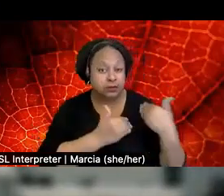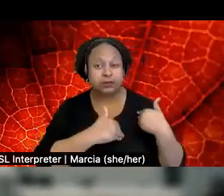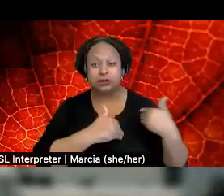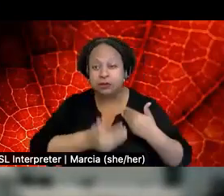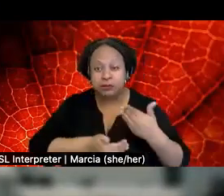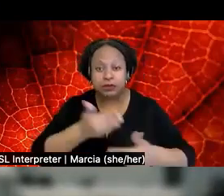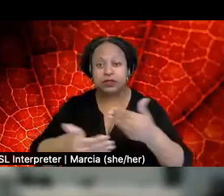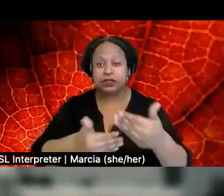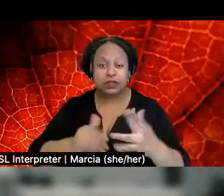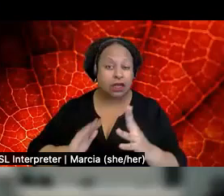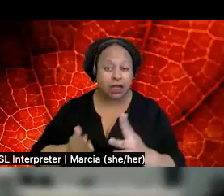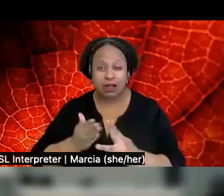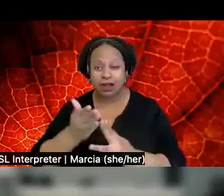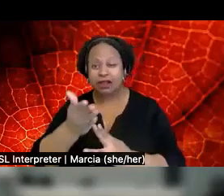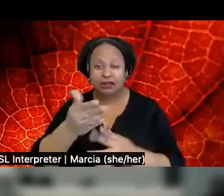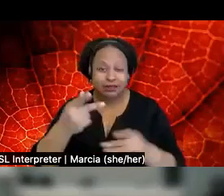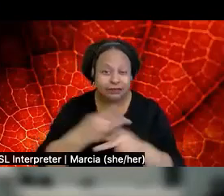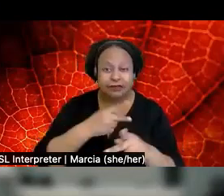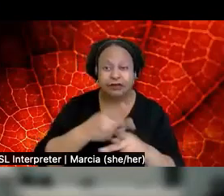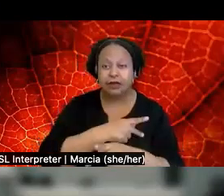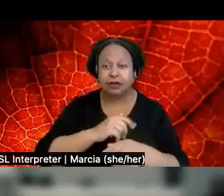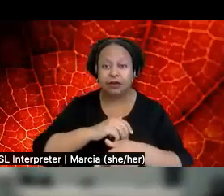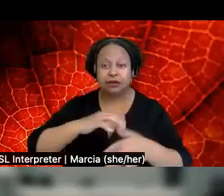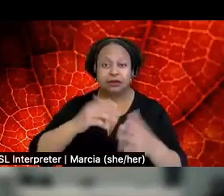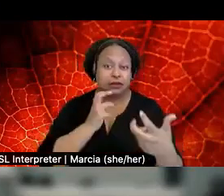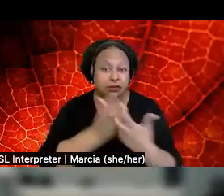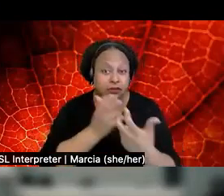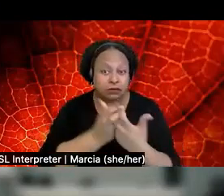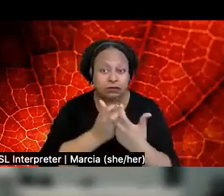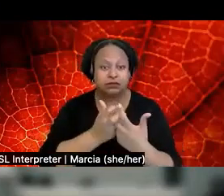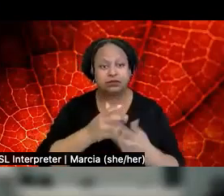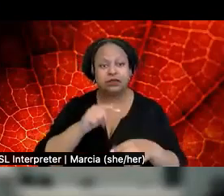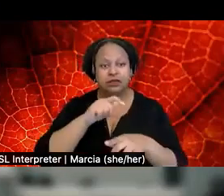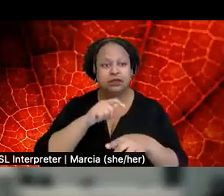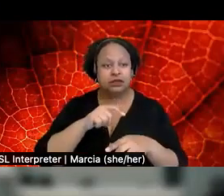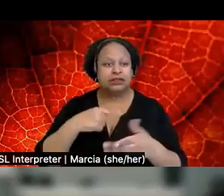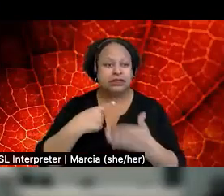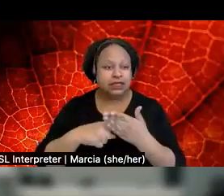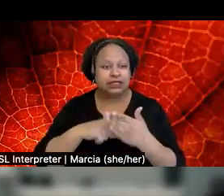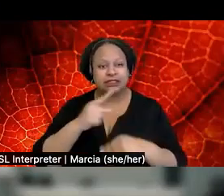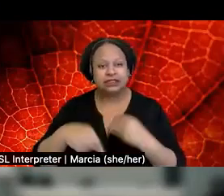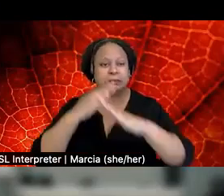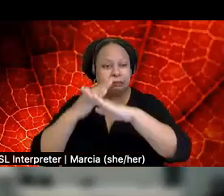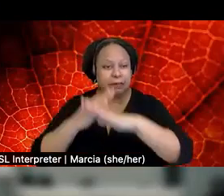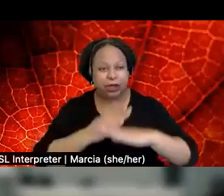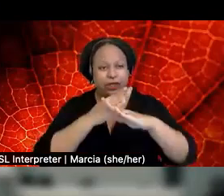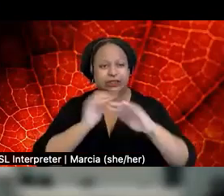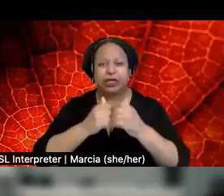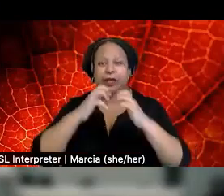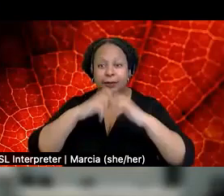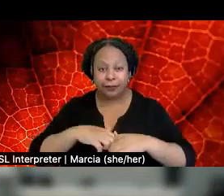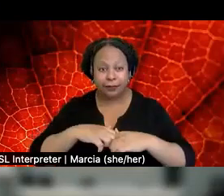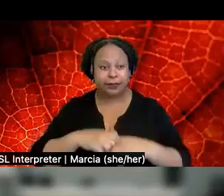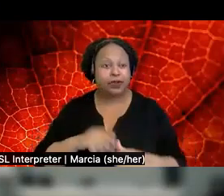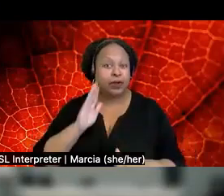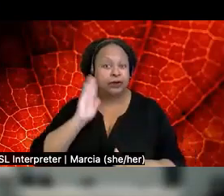navigating accommodations and a little bit of time on barriers and how to overcome them. Looking at future trends and we're using a couple